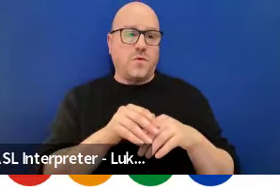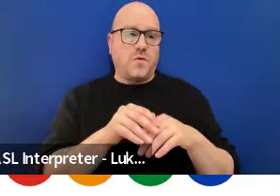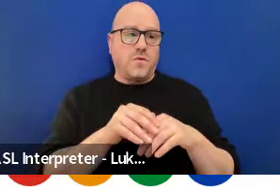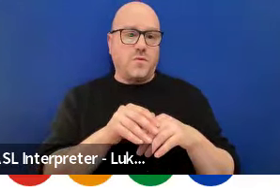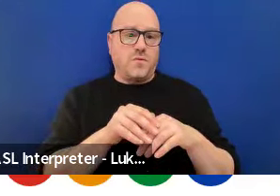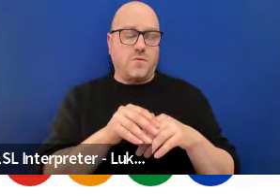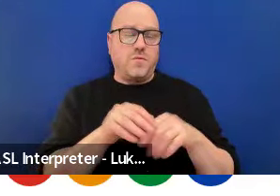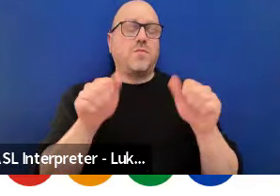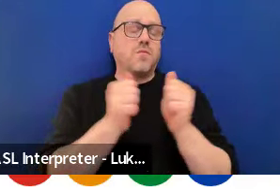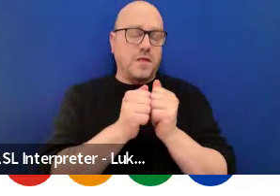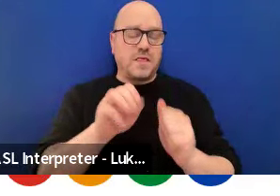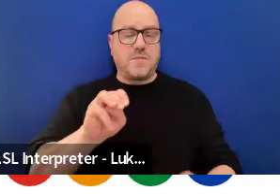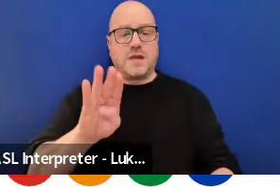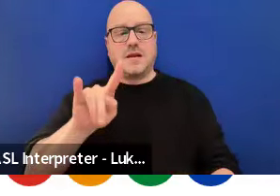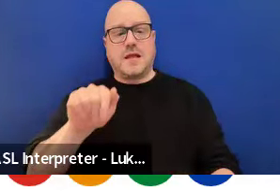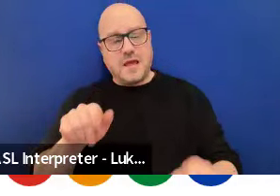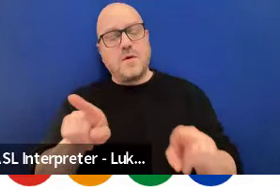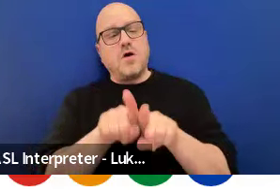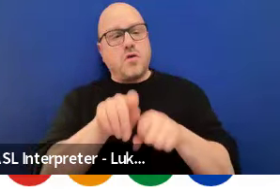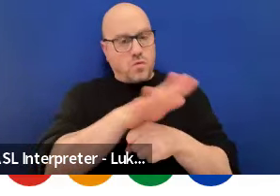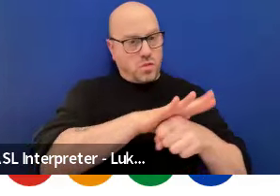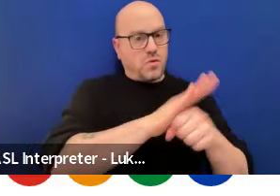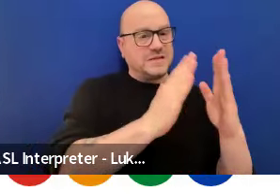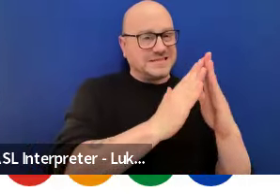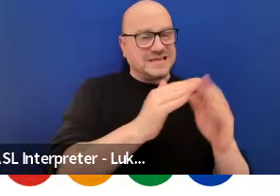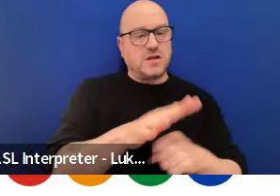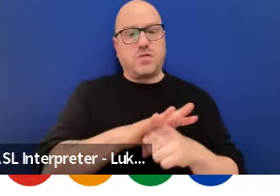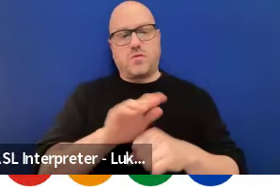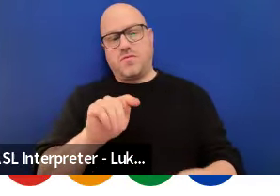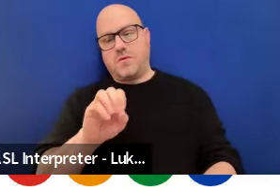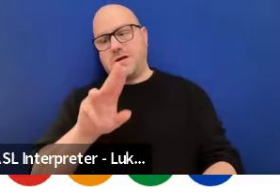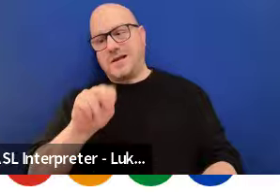OPPORTUNITIES HERE TO CONTINUE RAISING AWARENESS BOTH WITH THE MBTA, BUT ALSO WITH LOCAL CITIES